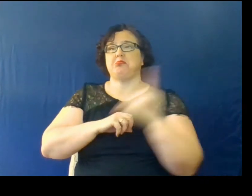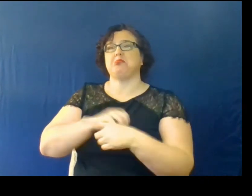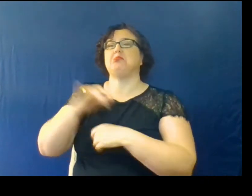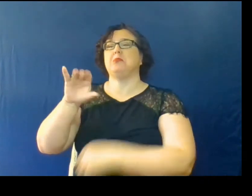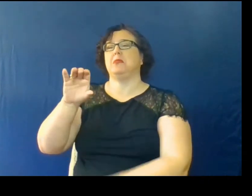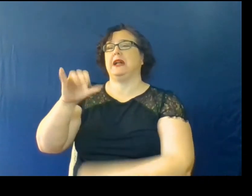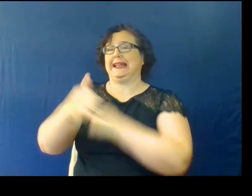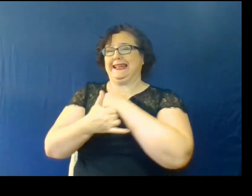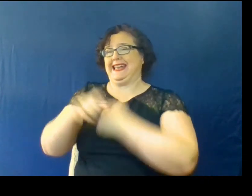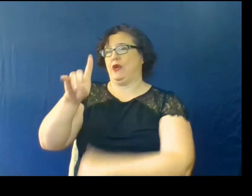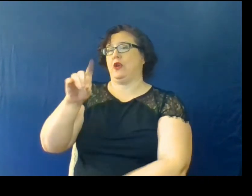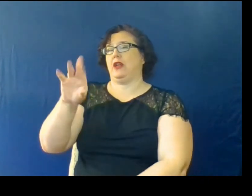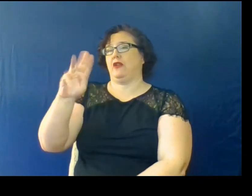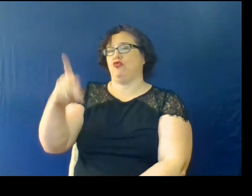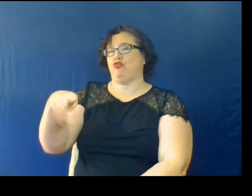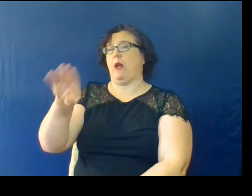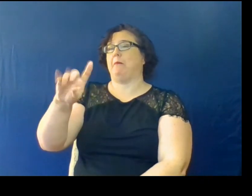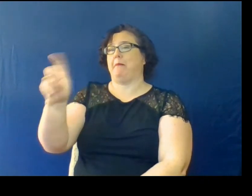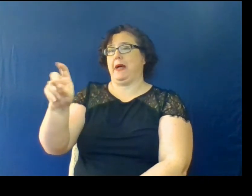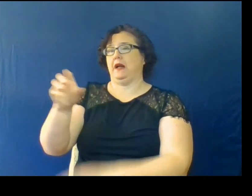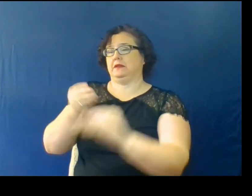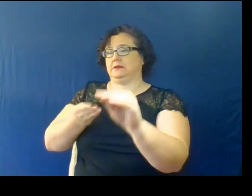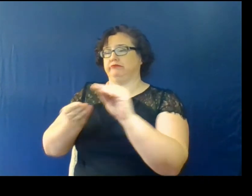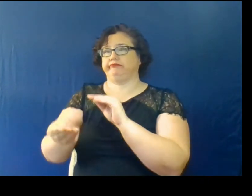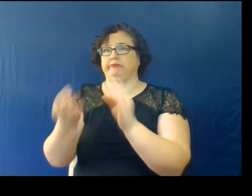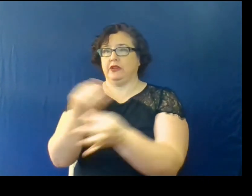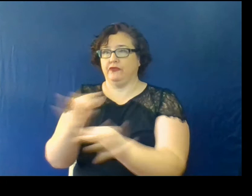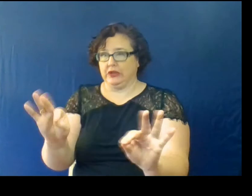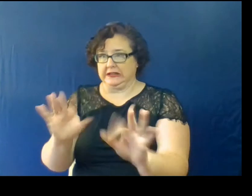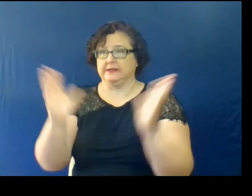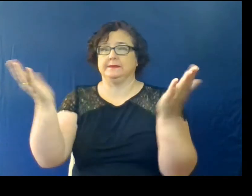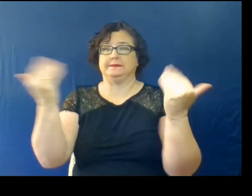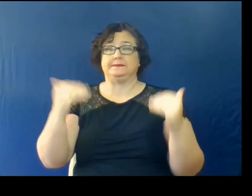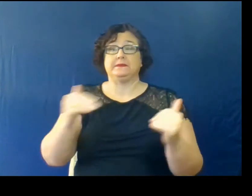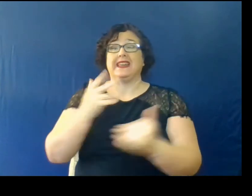is during advance voting. Like I mentioned for the next three weeks every county has to have at